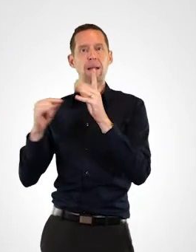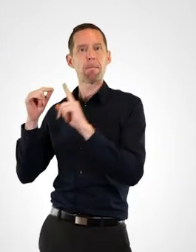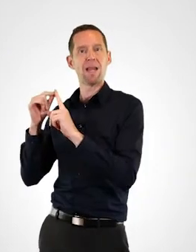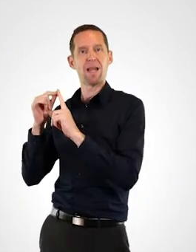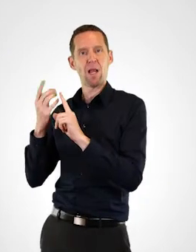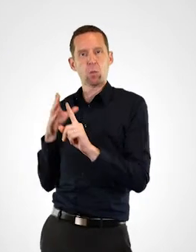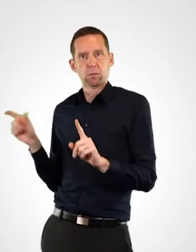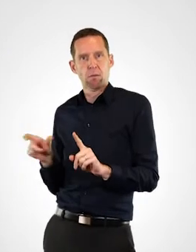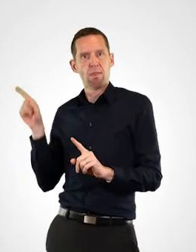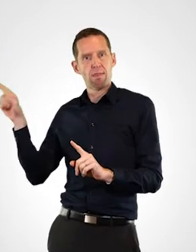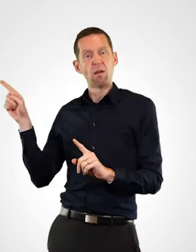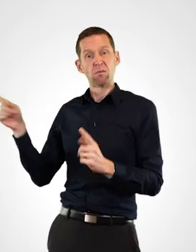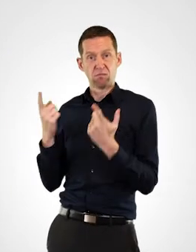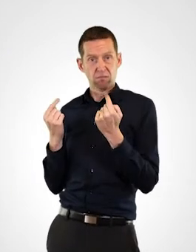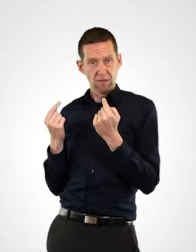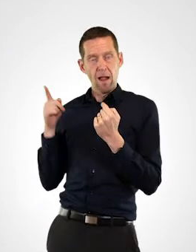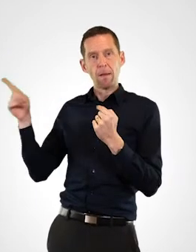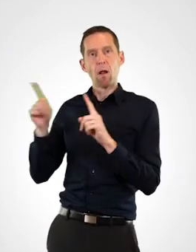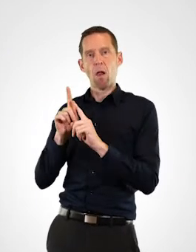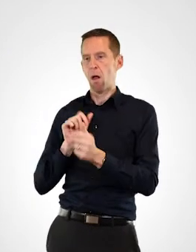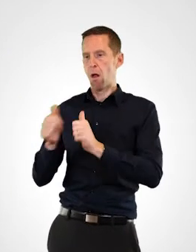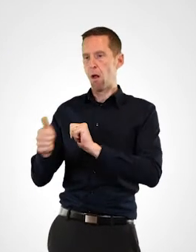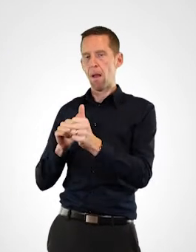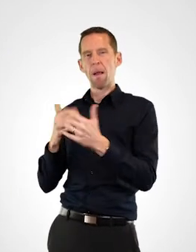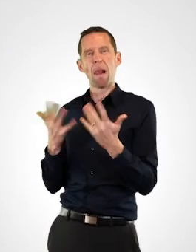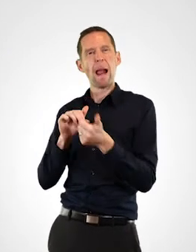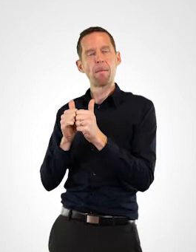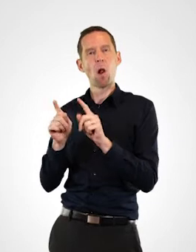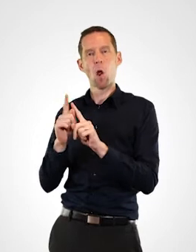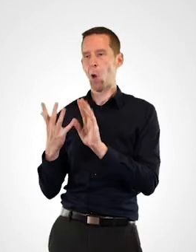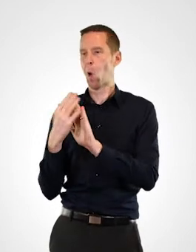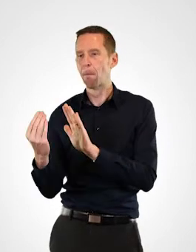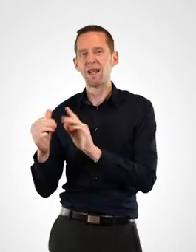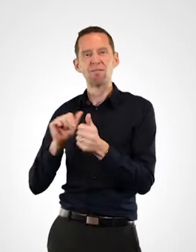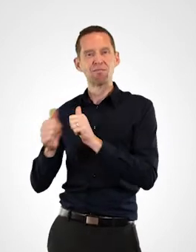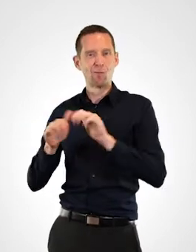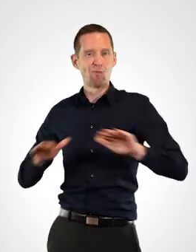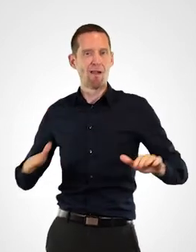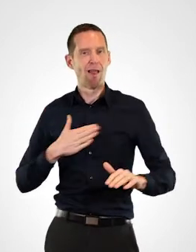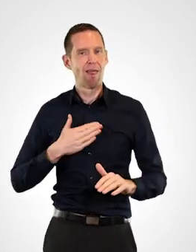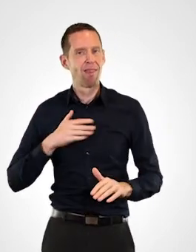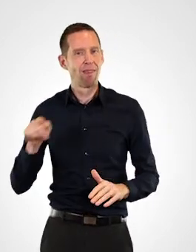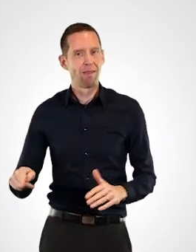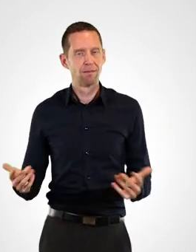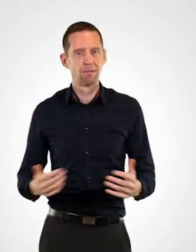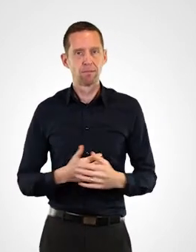It's easy to administer. It's an imitation game and children, young children, like to imitate.